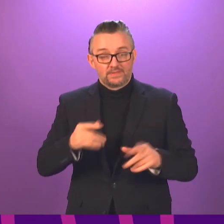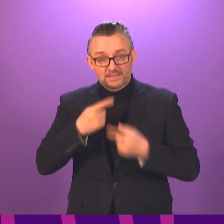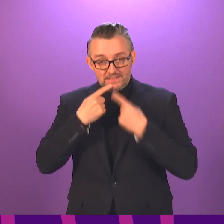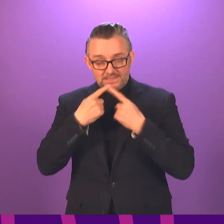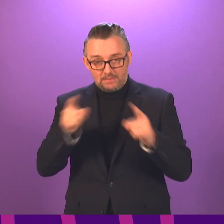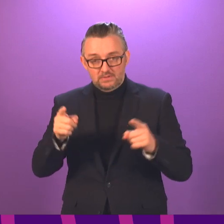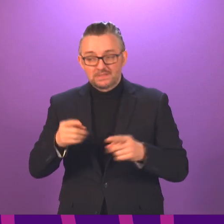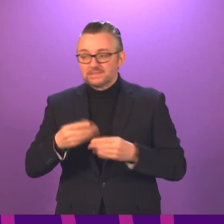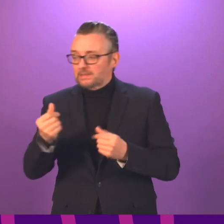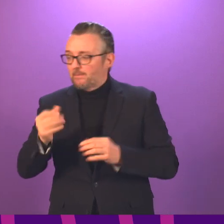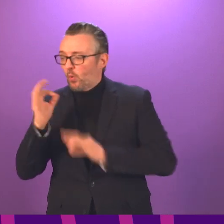to members whom I was not able to call.